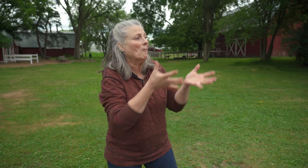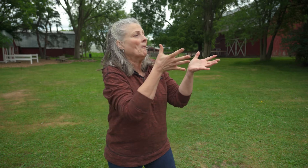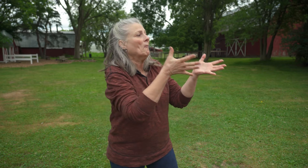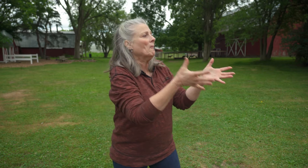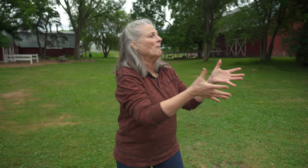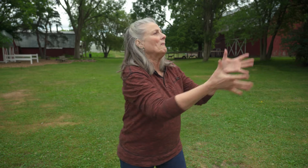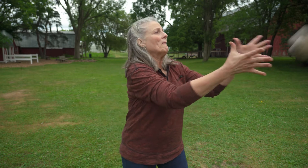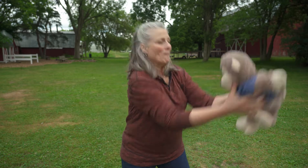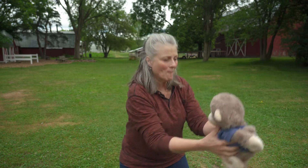Do you think he's here again?